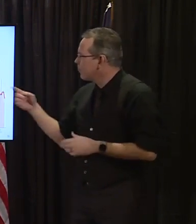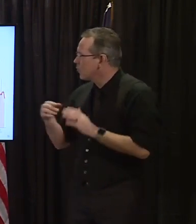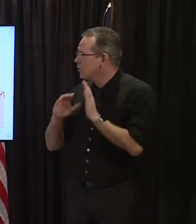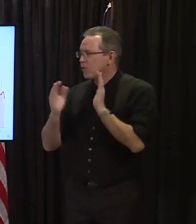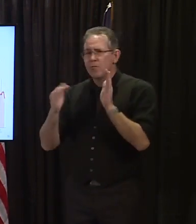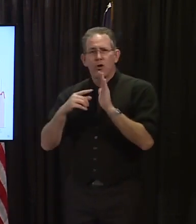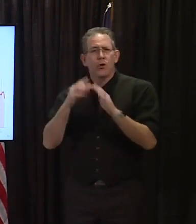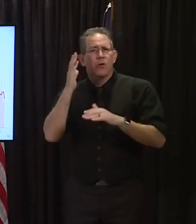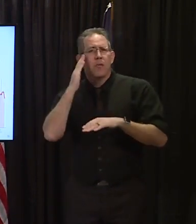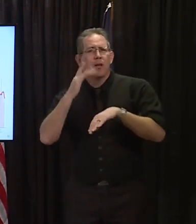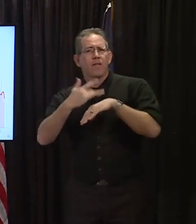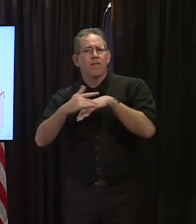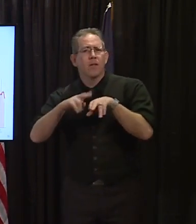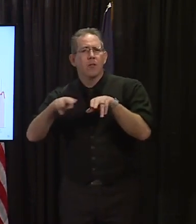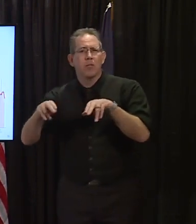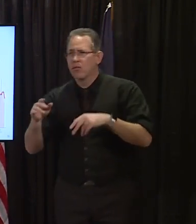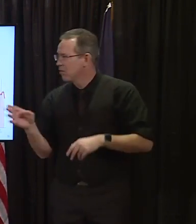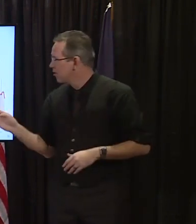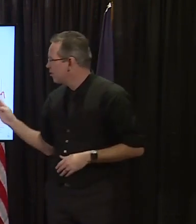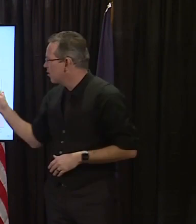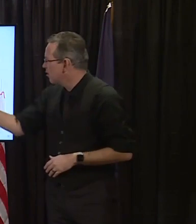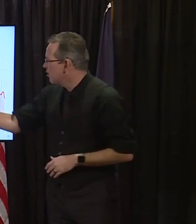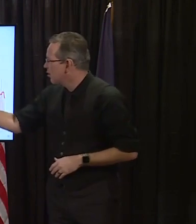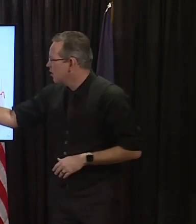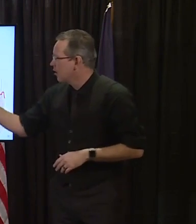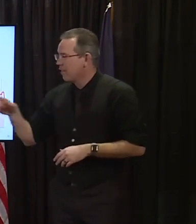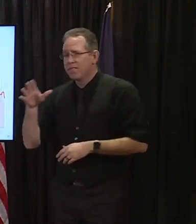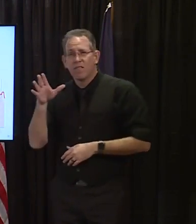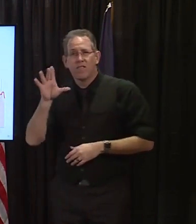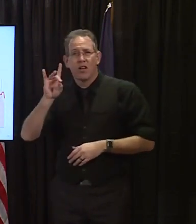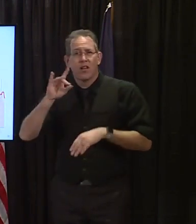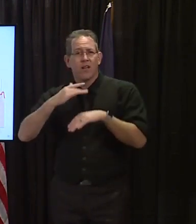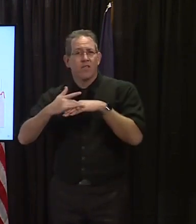of today. It's impacted the ICU side as well, although not as much as you can